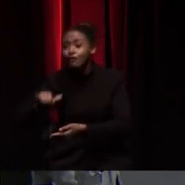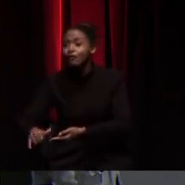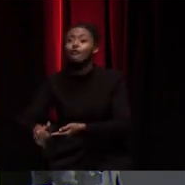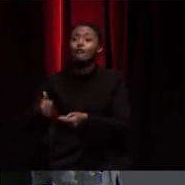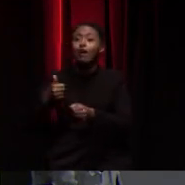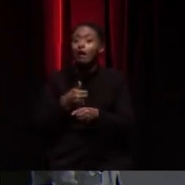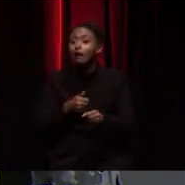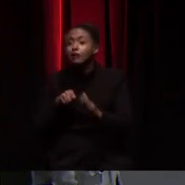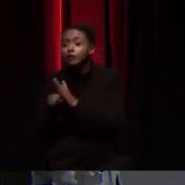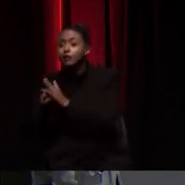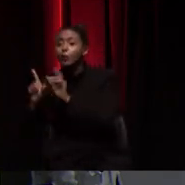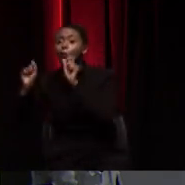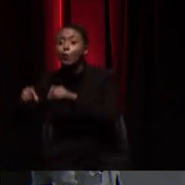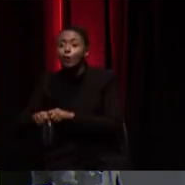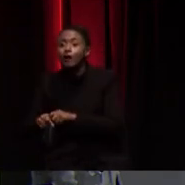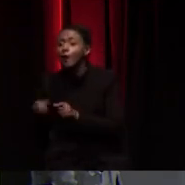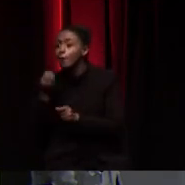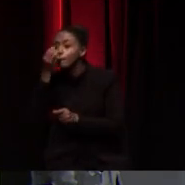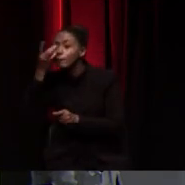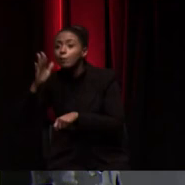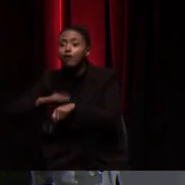If they send you to a far away Sesc, you have to go.